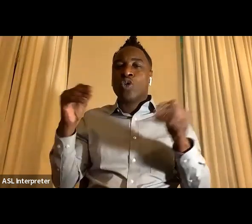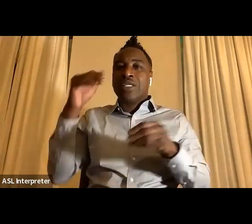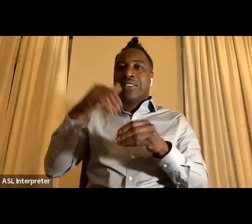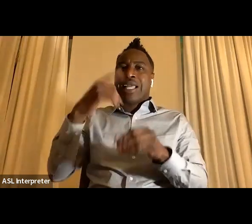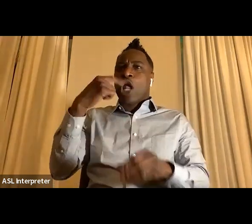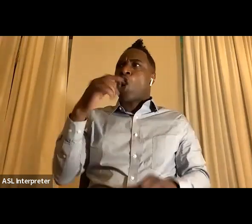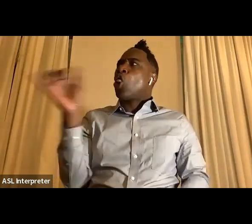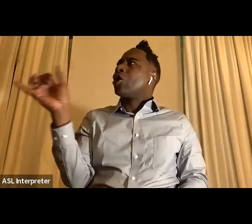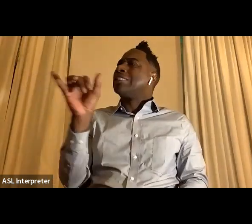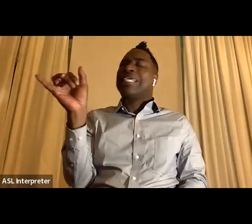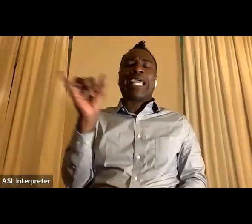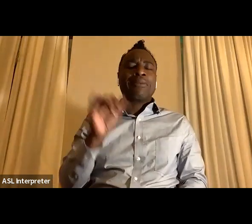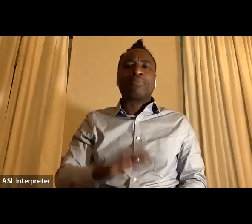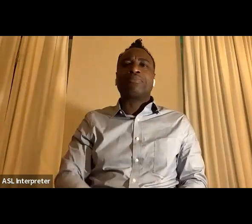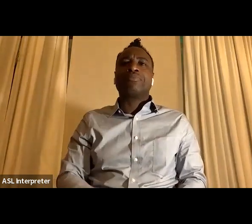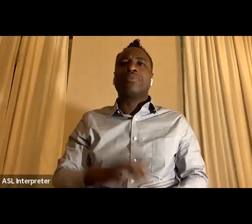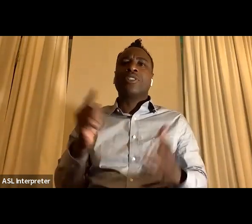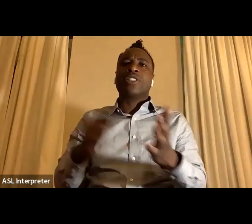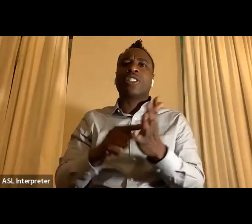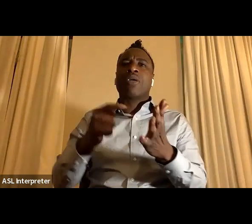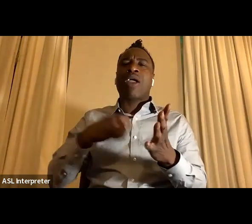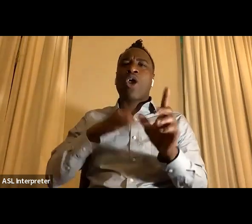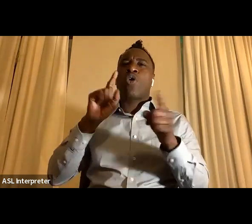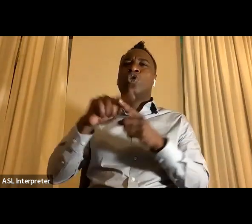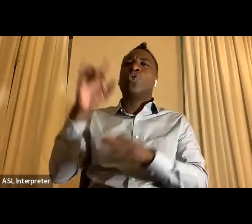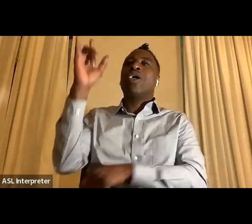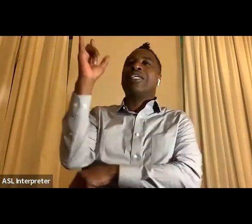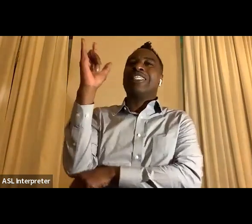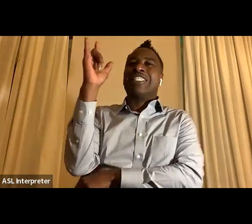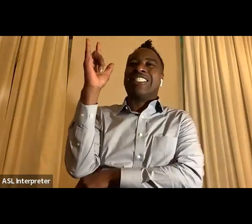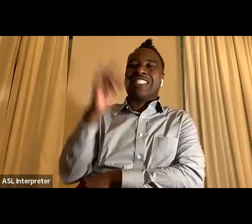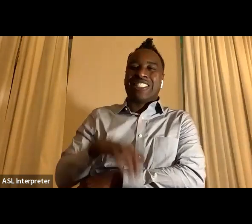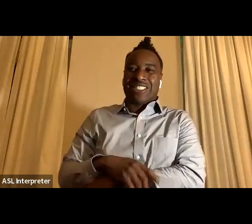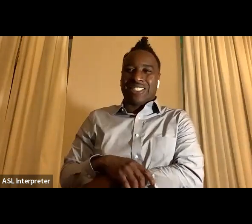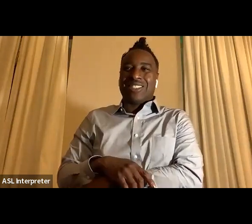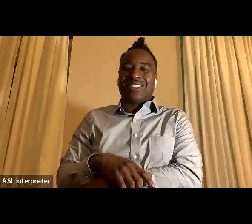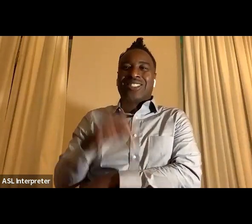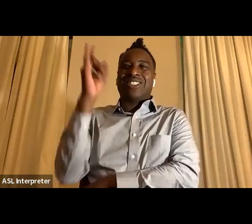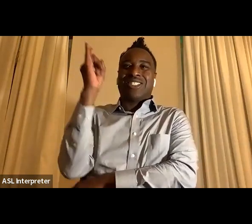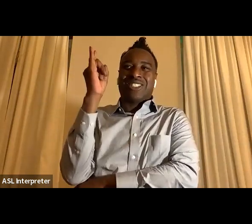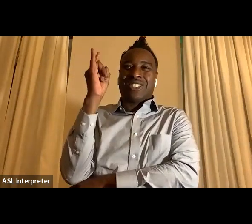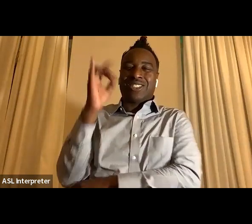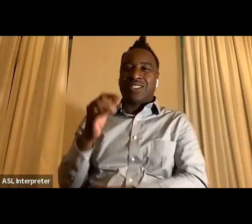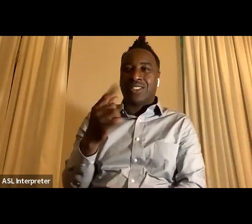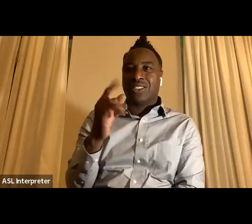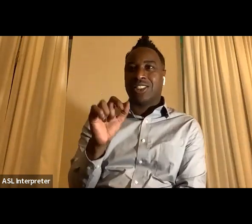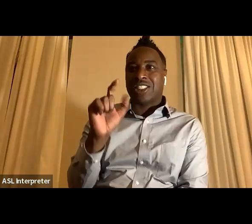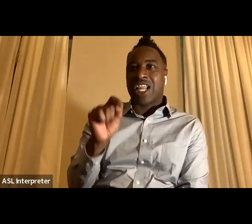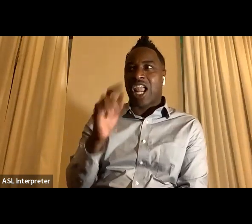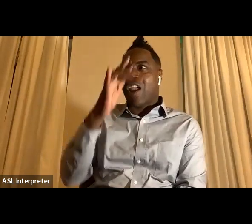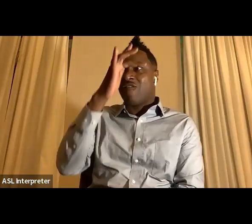So sometimes being a giant, I like, I forget where what giant I'm at because they all just look the same.